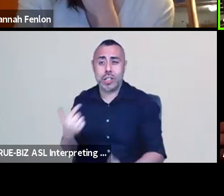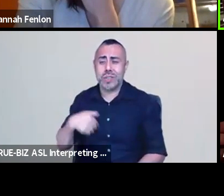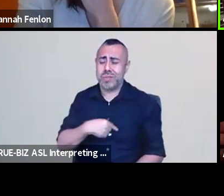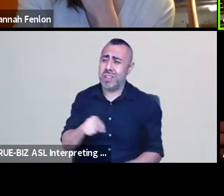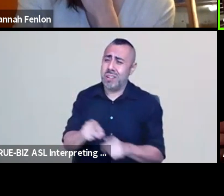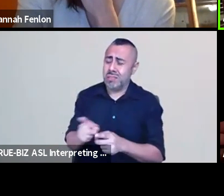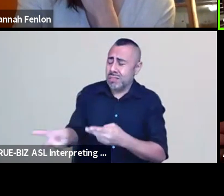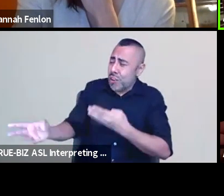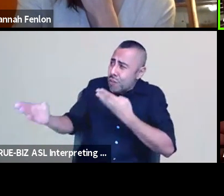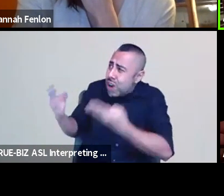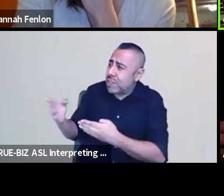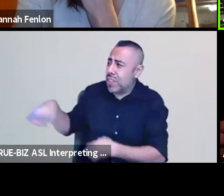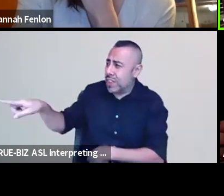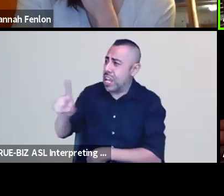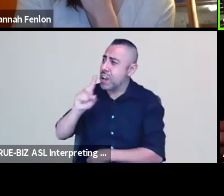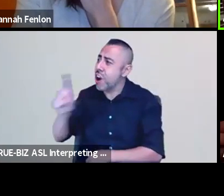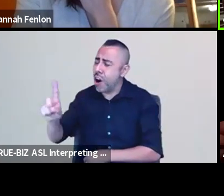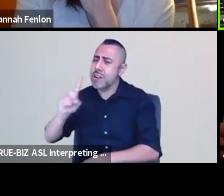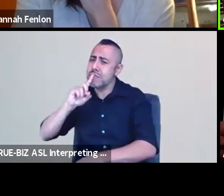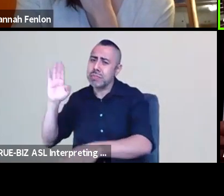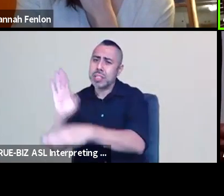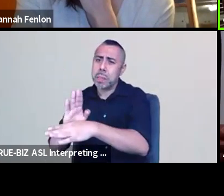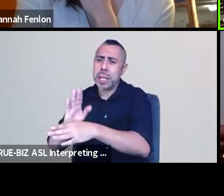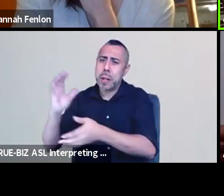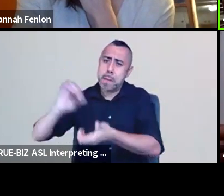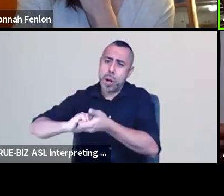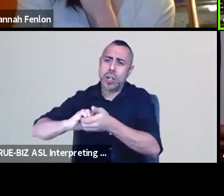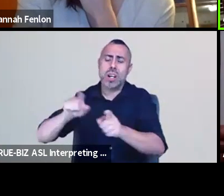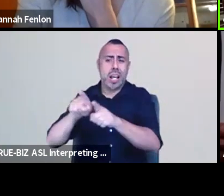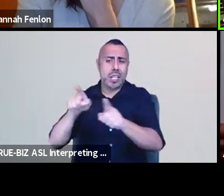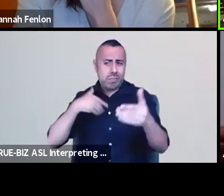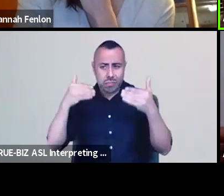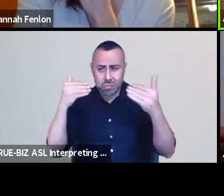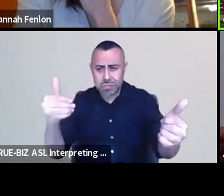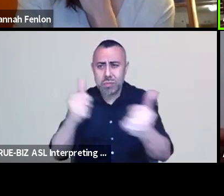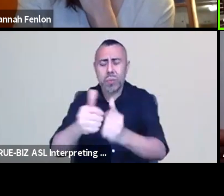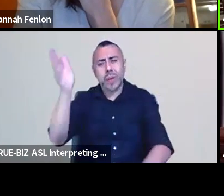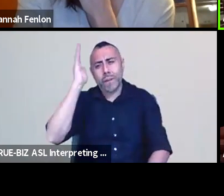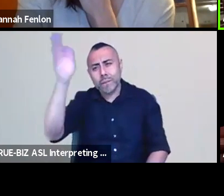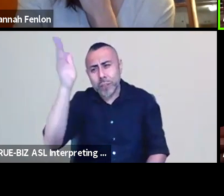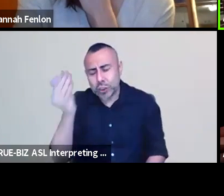as we move forward with future livestream conversations. Again, if you wanna be a part of the next one